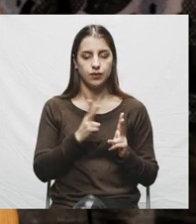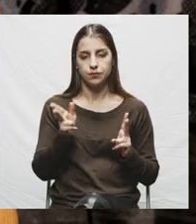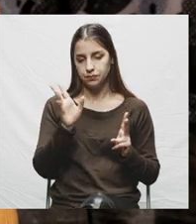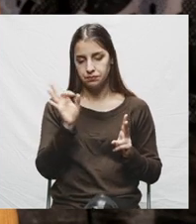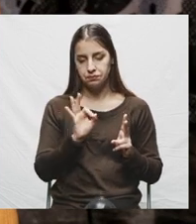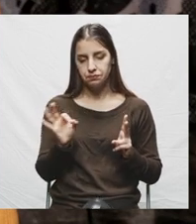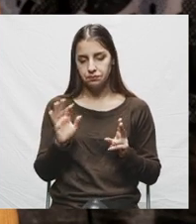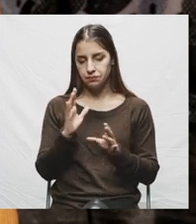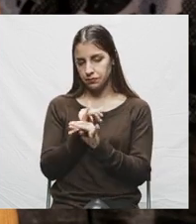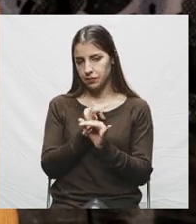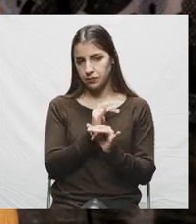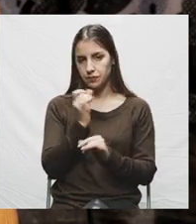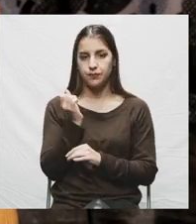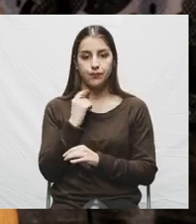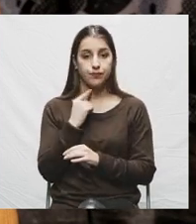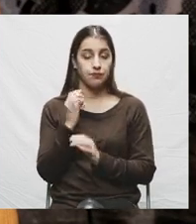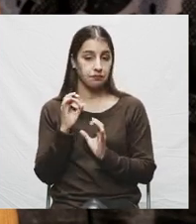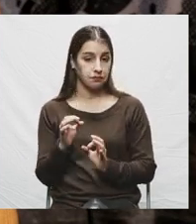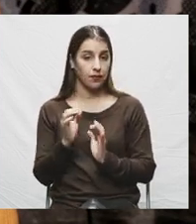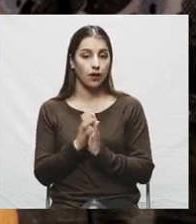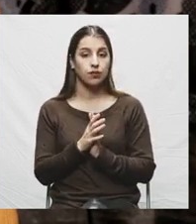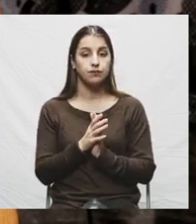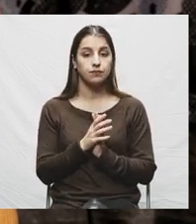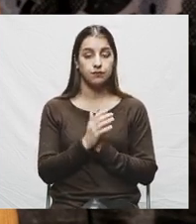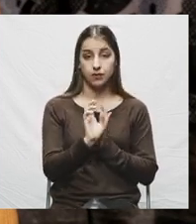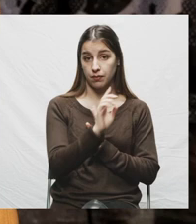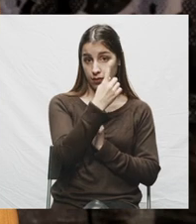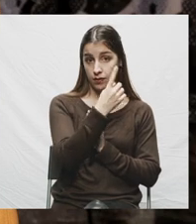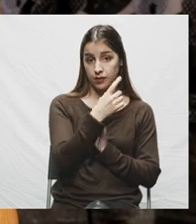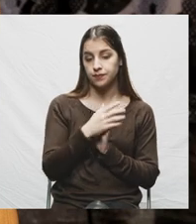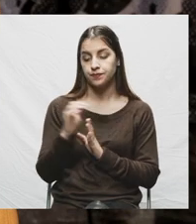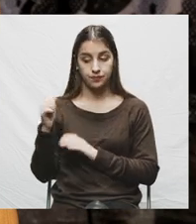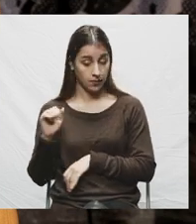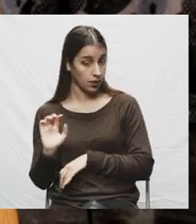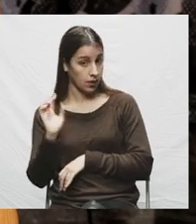offered in other classes. I also did Butoh. For the first time?